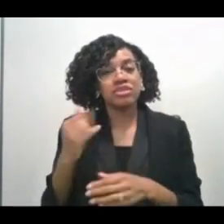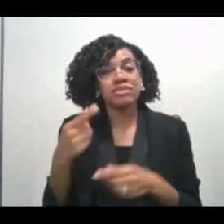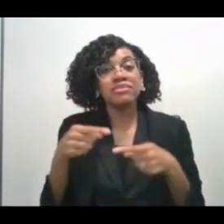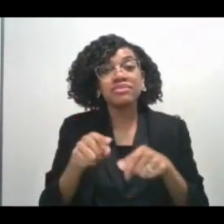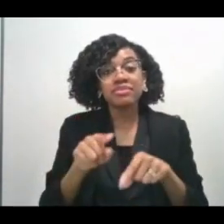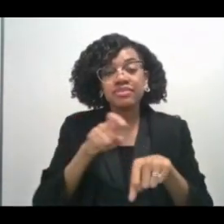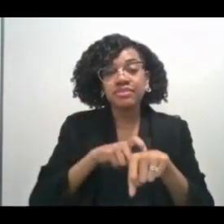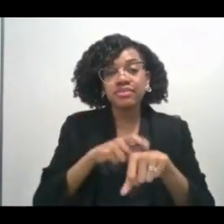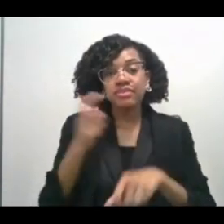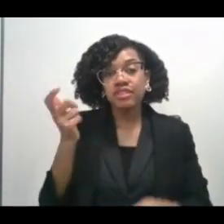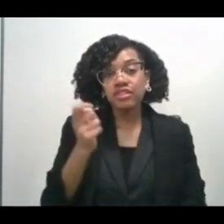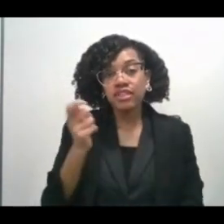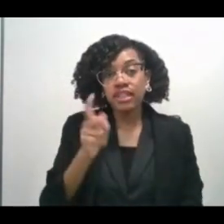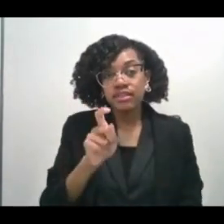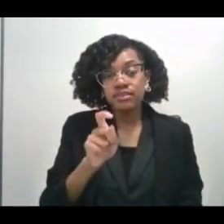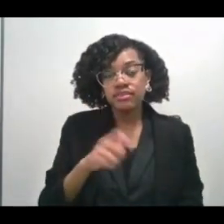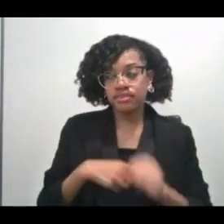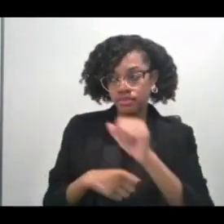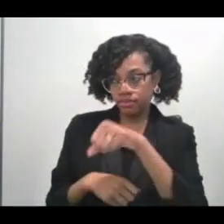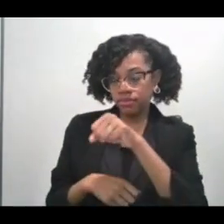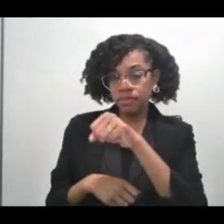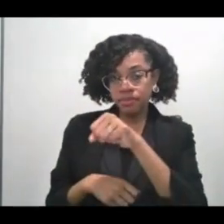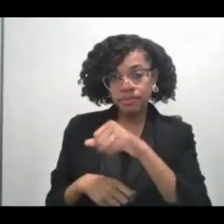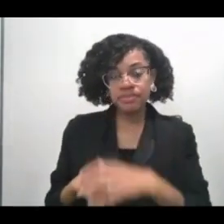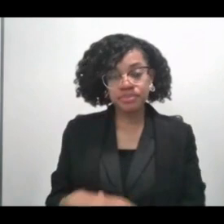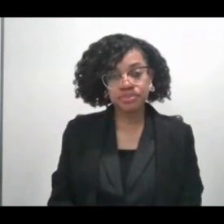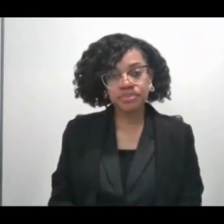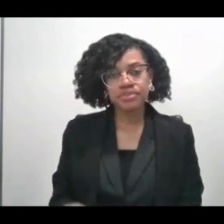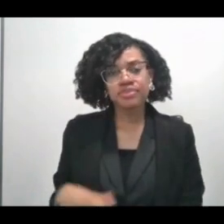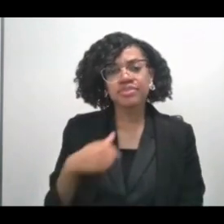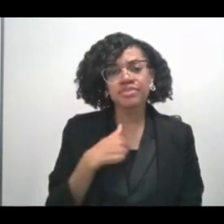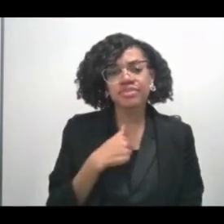Ned Gardiner: Yes. So, I will refer you to also yesterday's